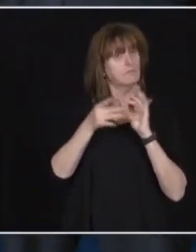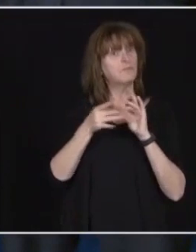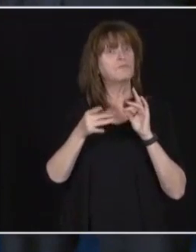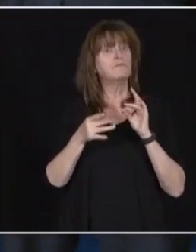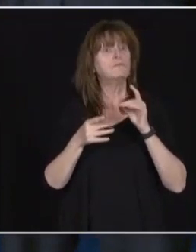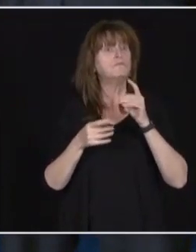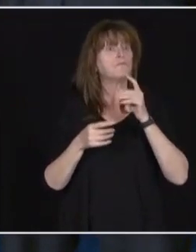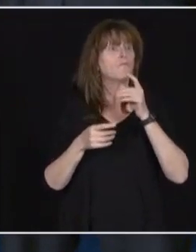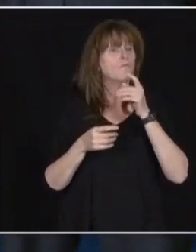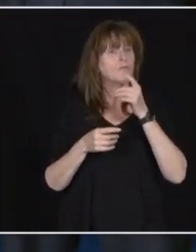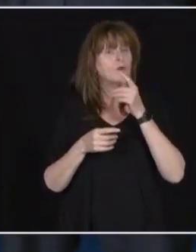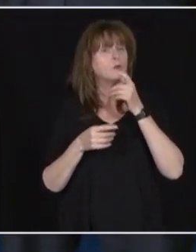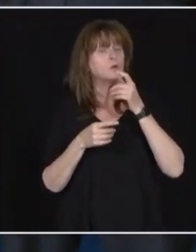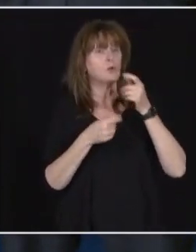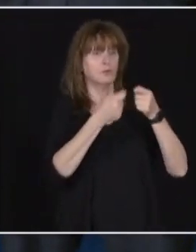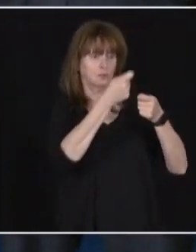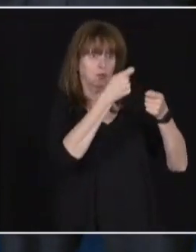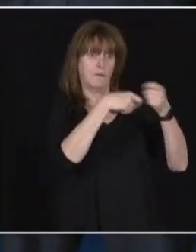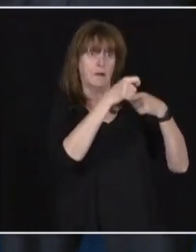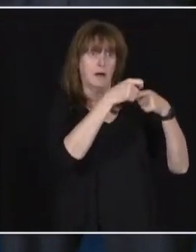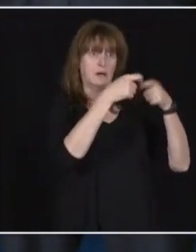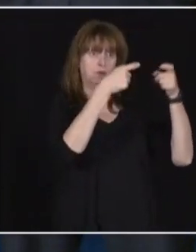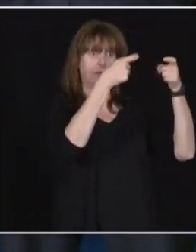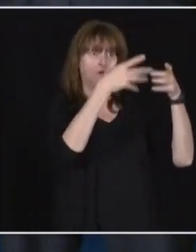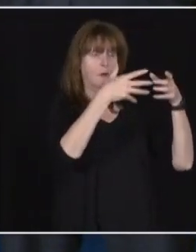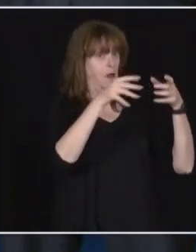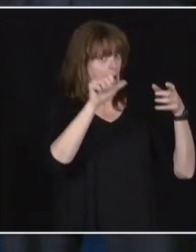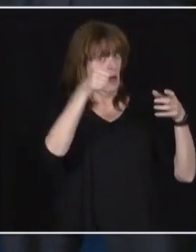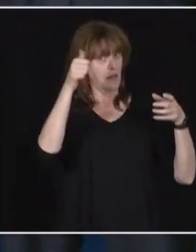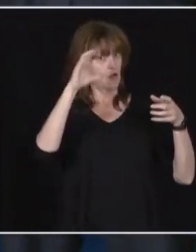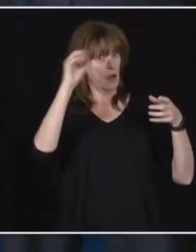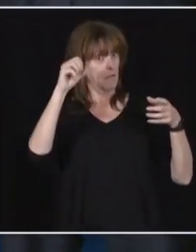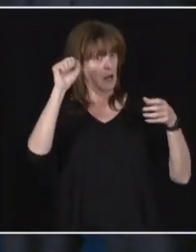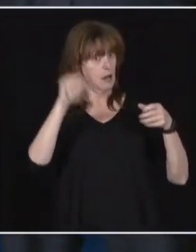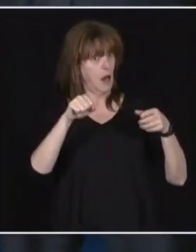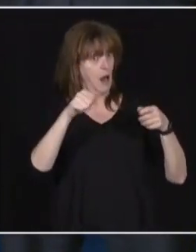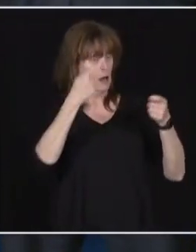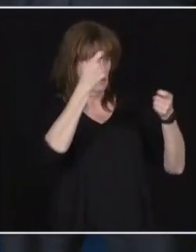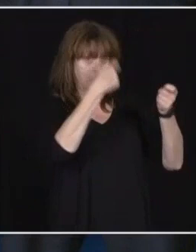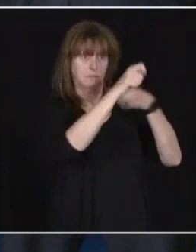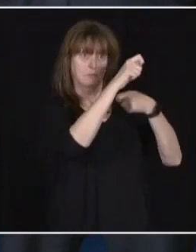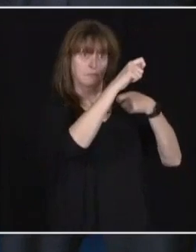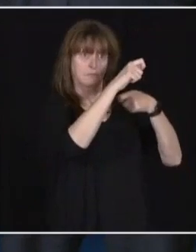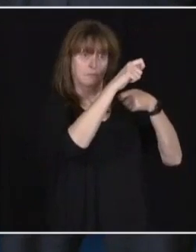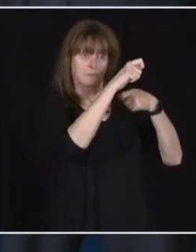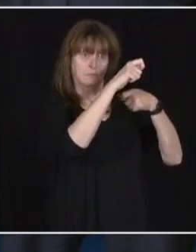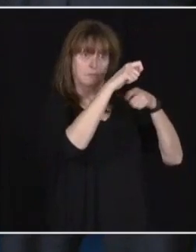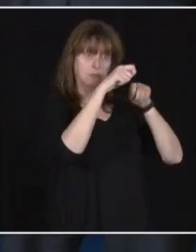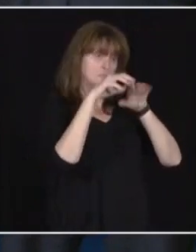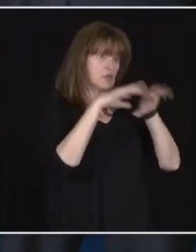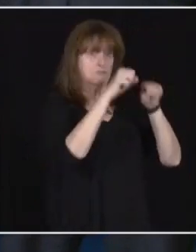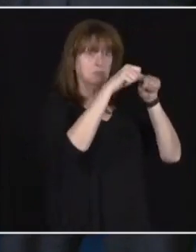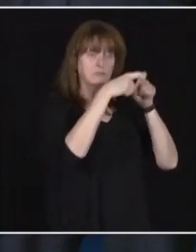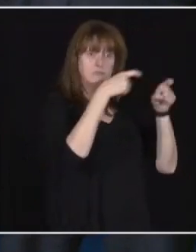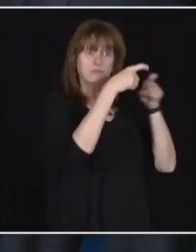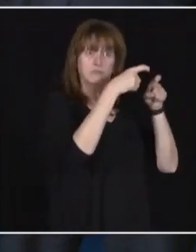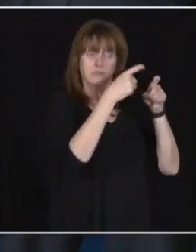that the government can place a corporation in charge of some of these homes. Given the quests that have